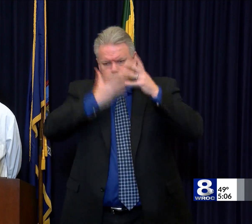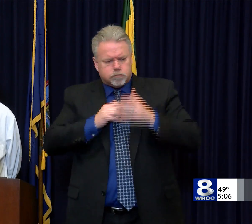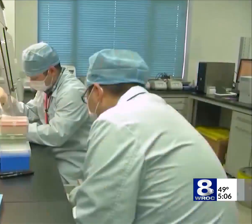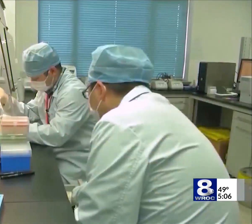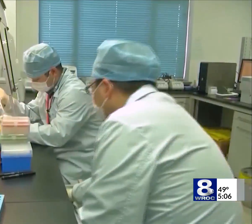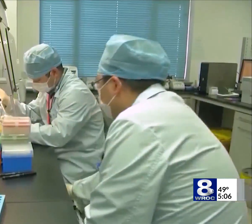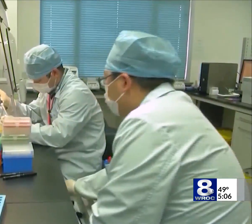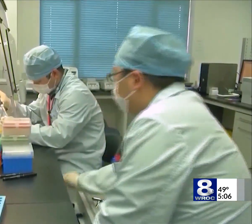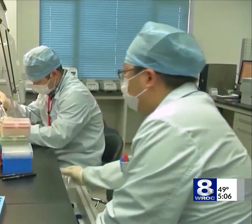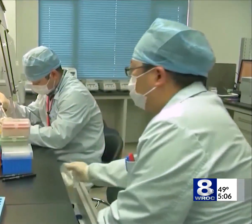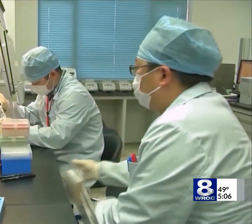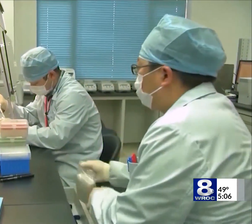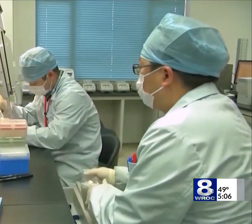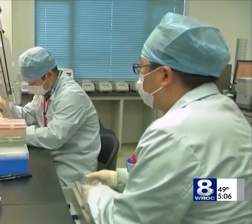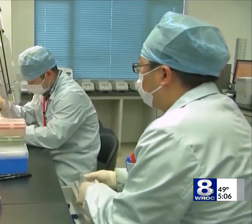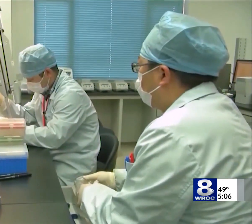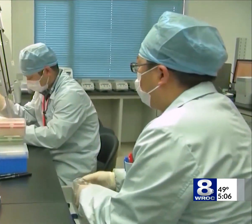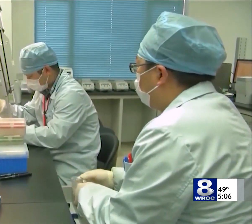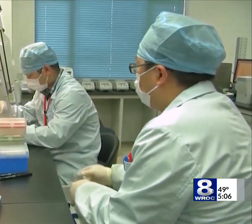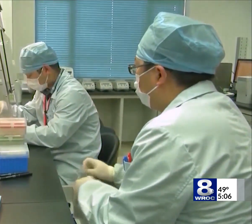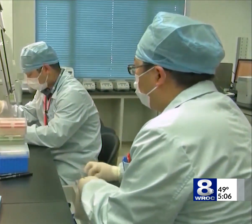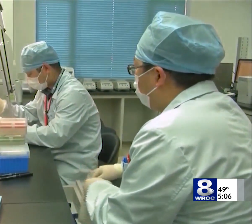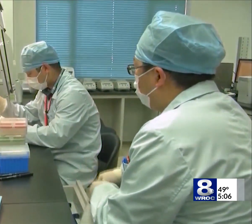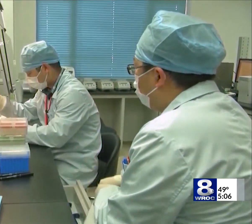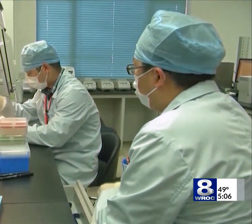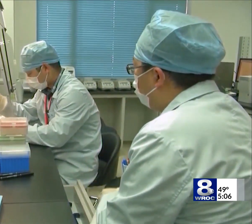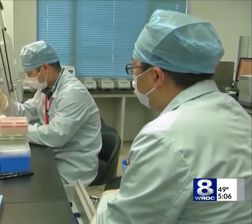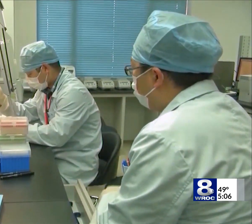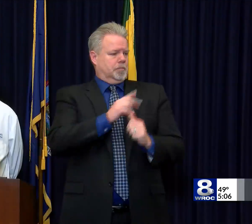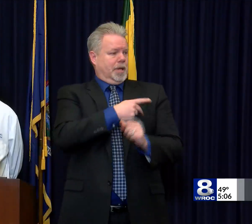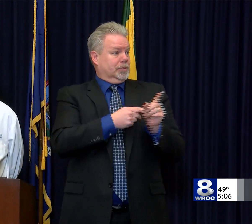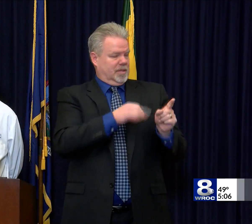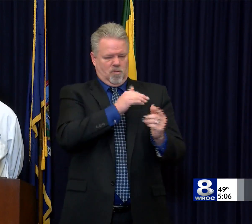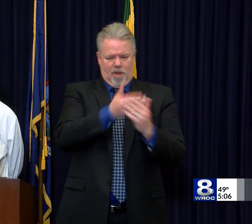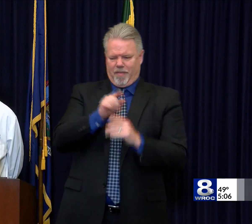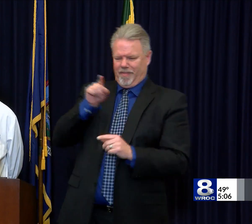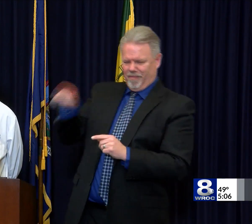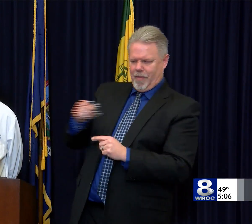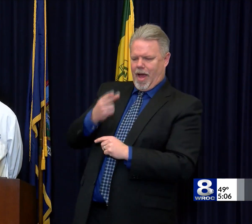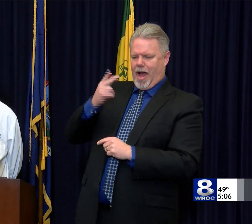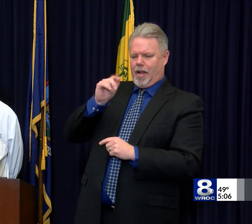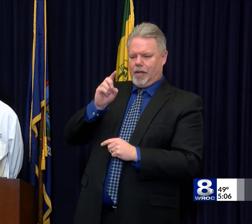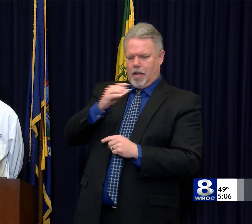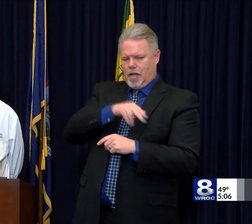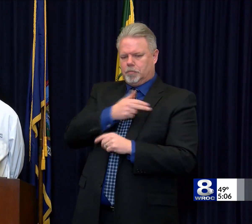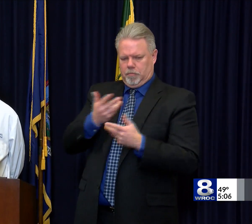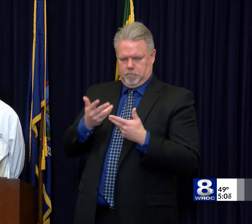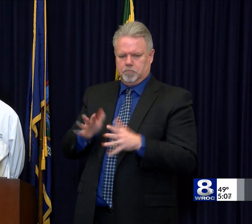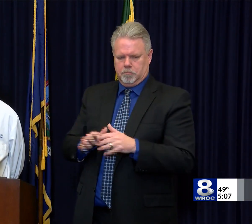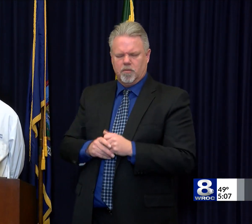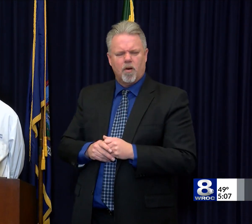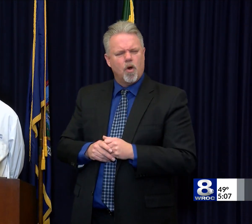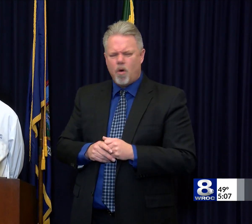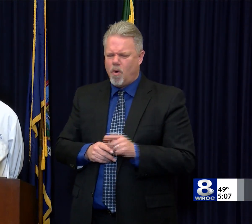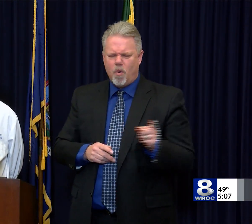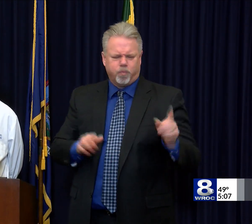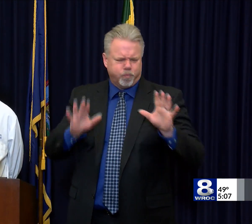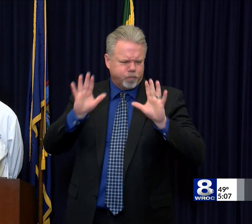HOSPITAL. HE SAYS CALLING AHEAD-- IS A SMART MOVE. The important message here is that we don't want these patients walking into our emergency departments and exposing other people with this infection. So